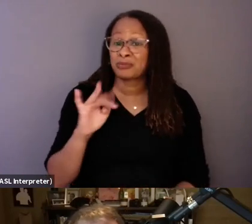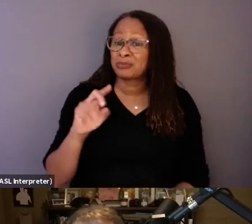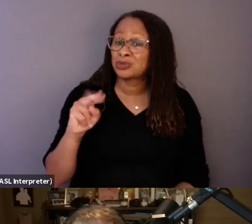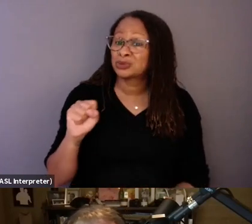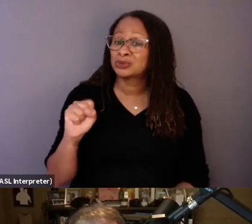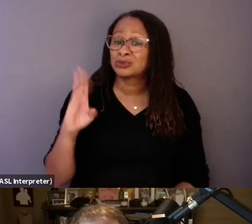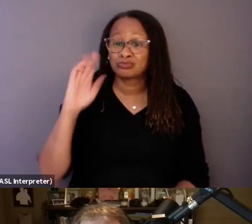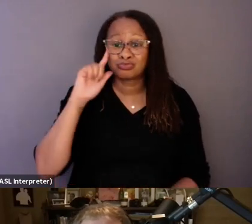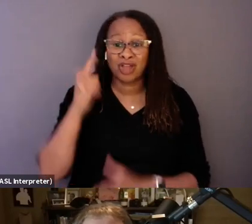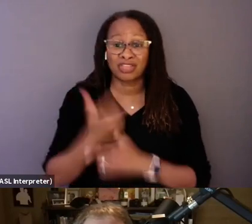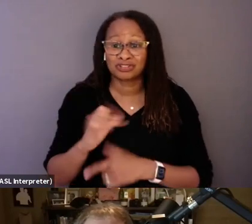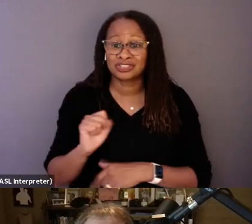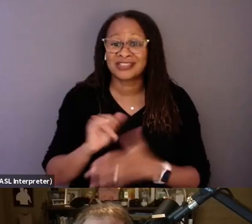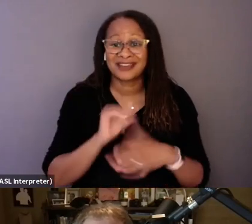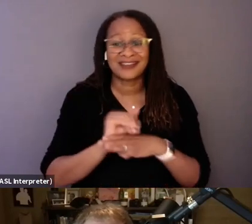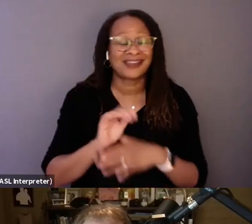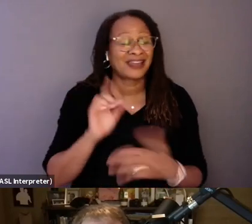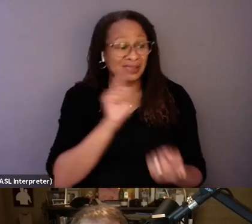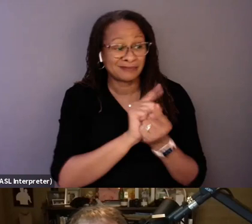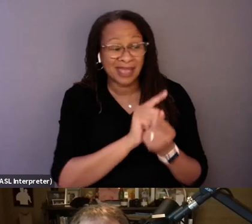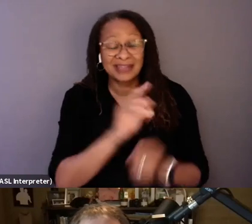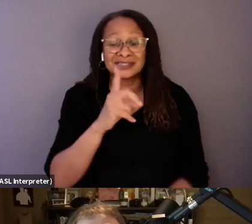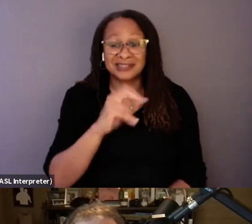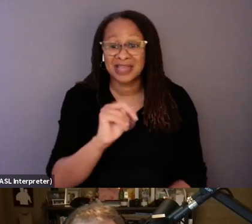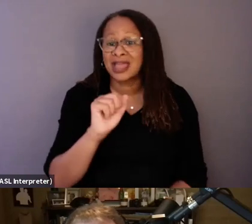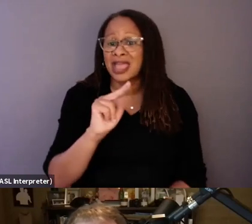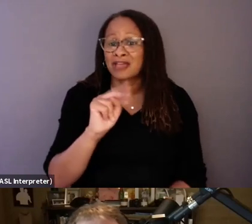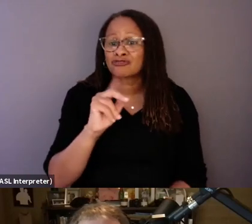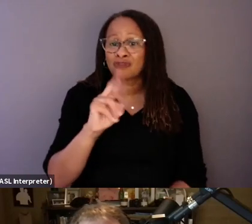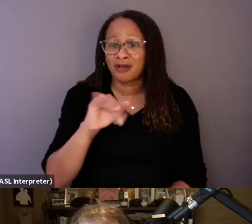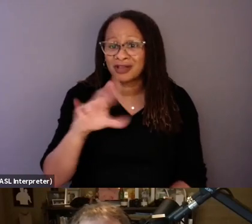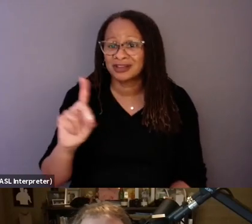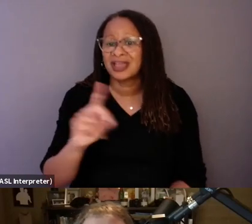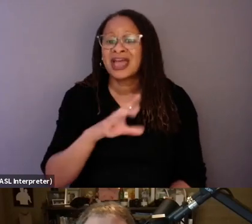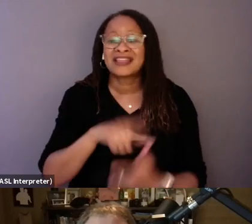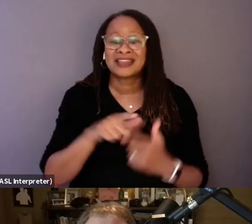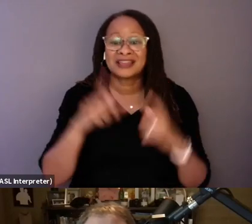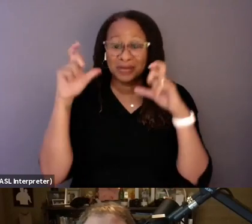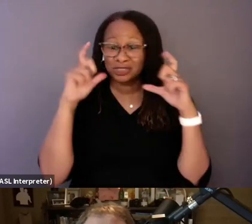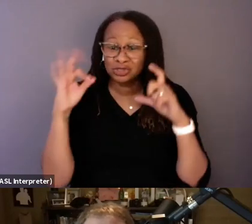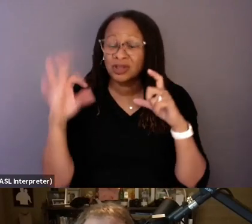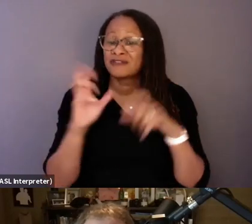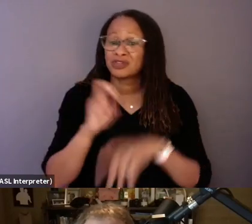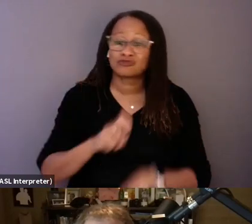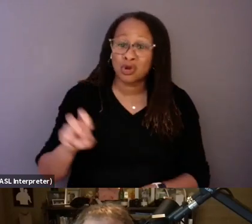It's just beautiful stuff and you get to see it, and then those photos of the road trips that they would take during the first season